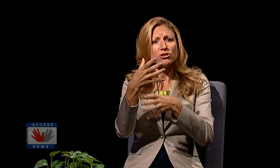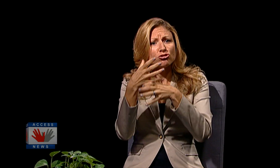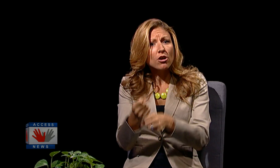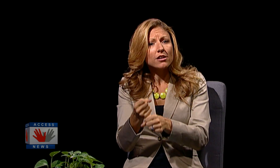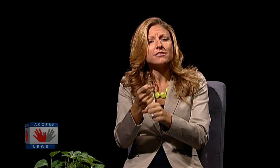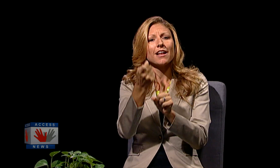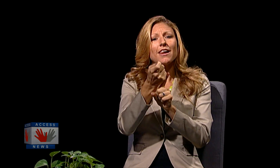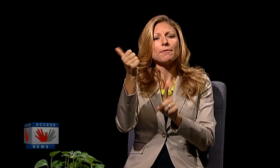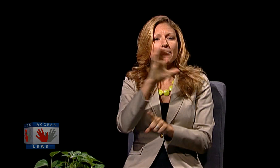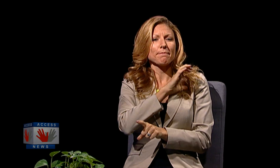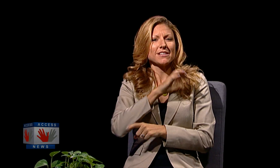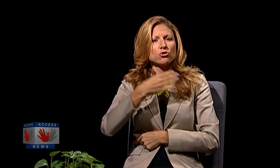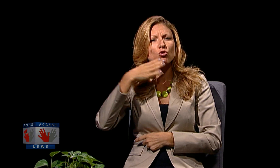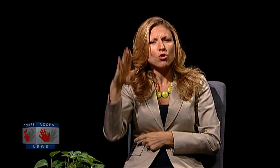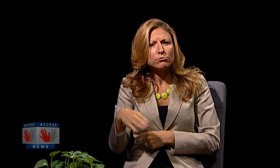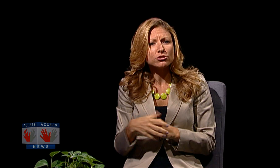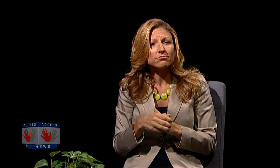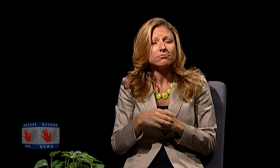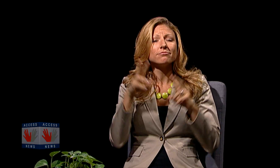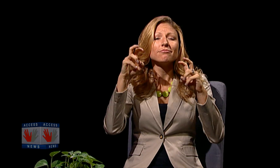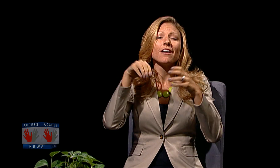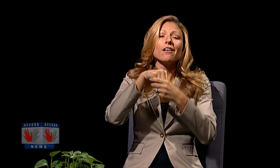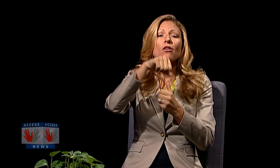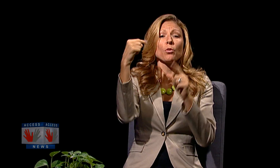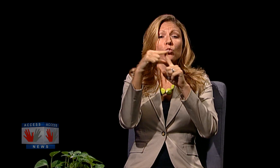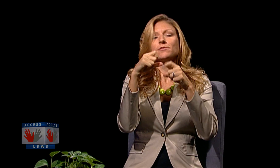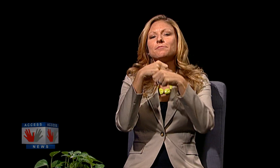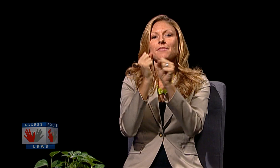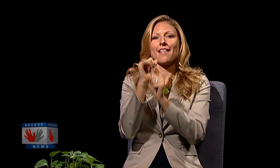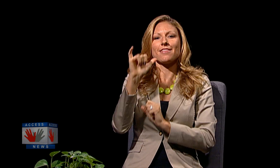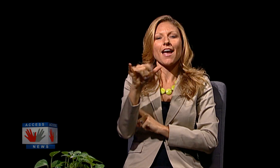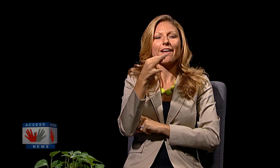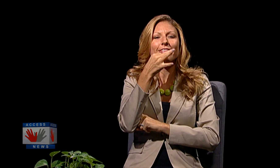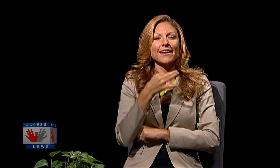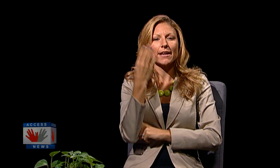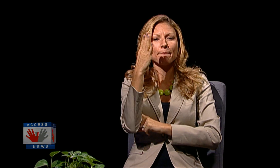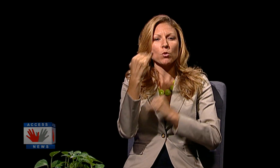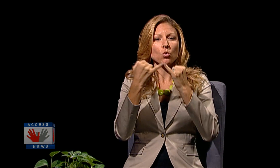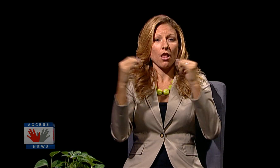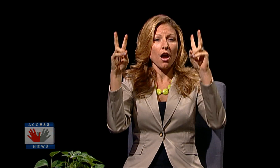TO RESTORE PUBLIC TRUST AND ELIMINATE POLICE CORRUPTION.